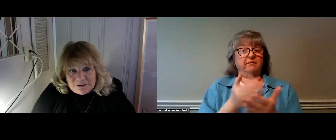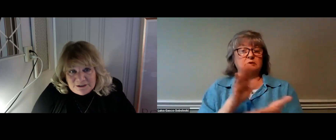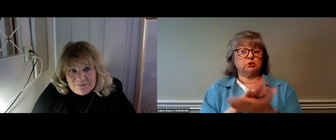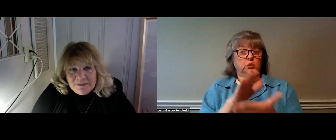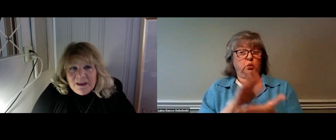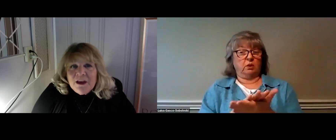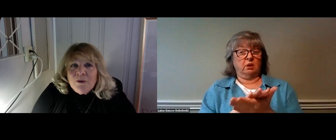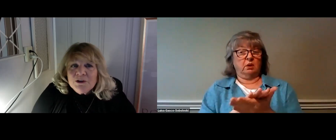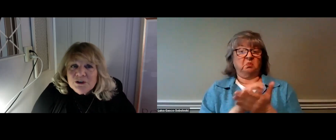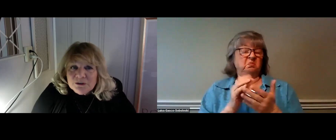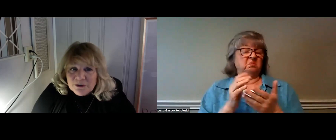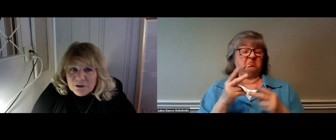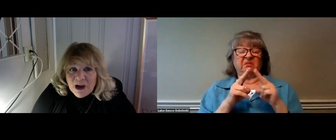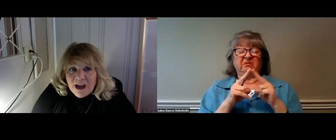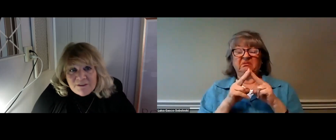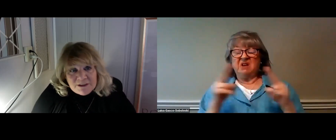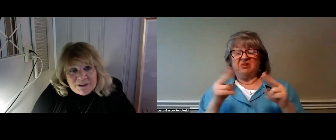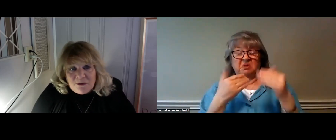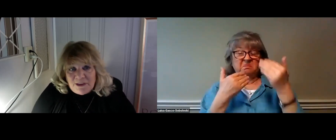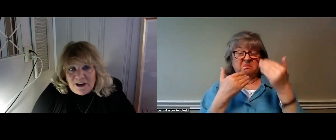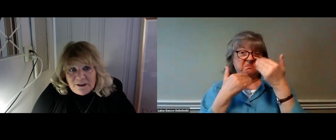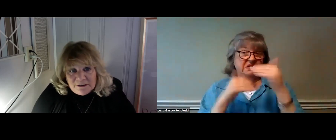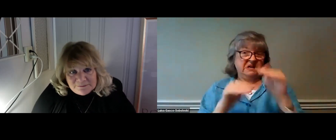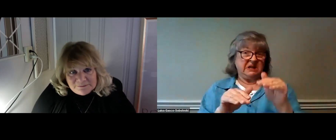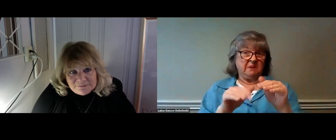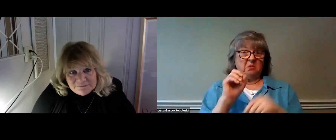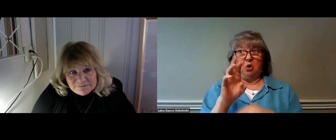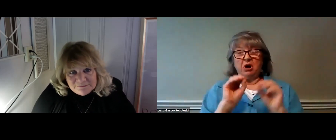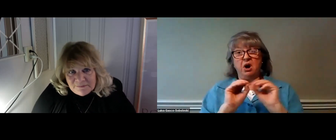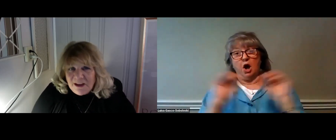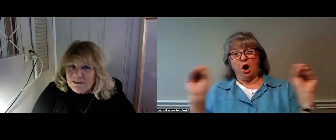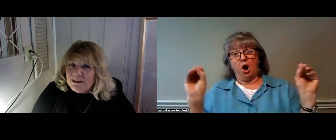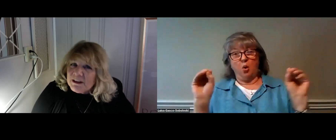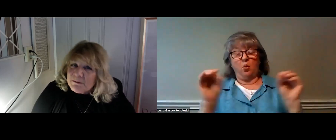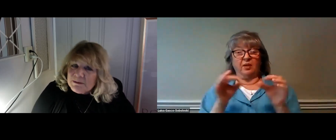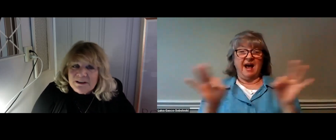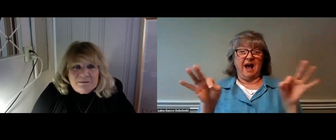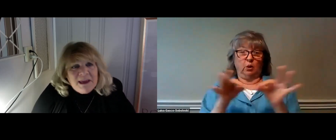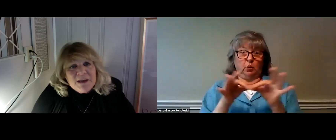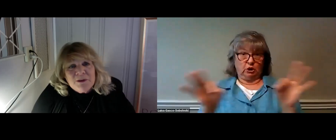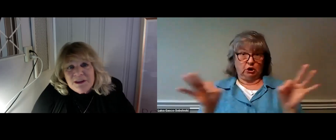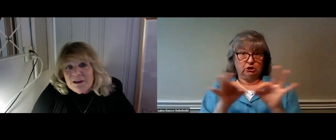When children arrive at school there, they are very limited, many with hearing